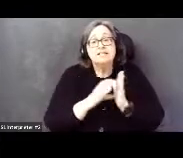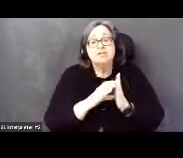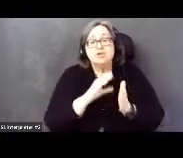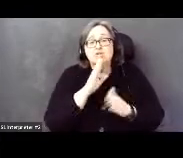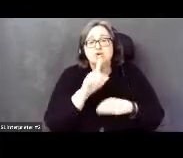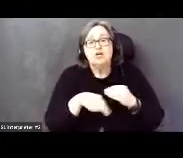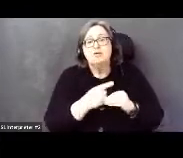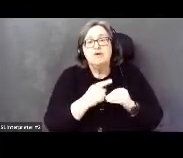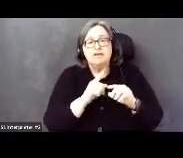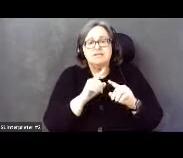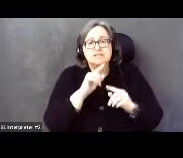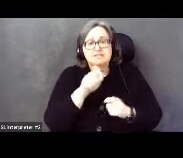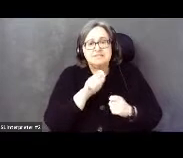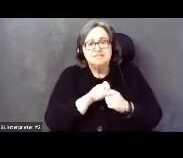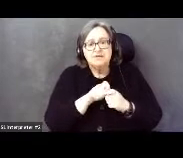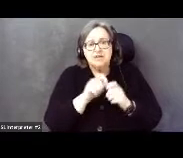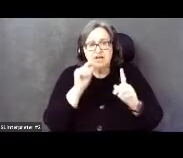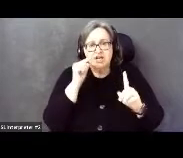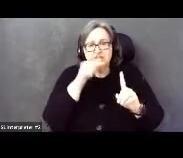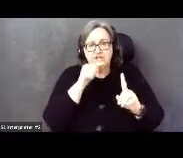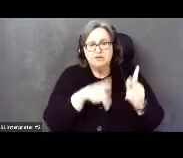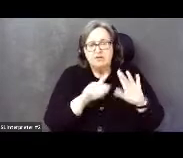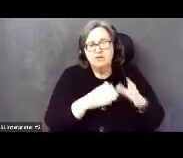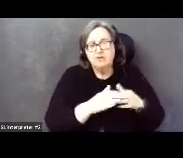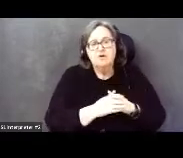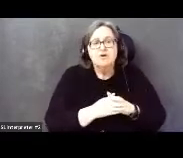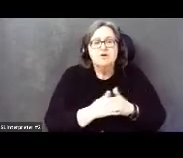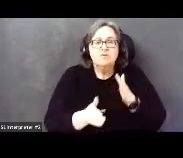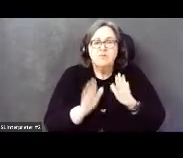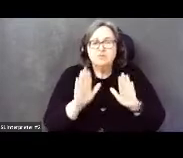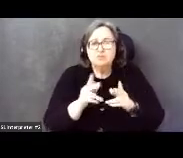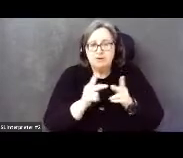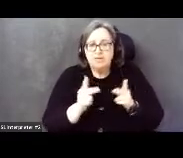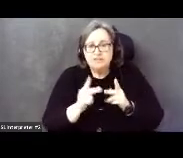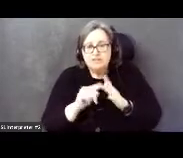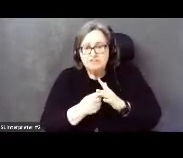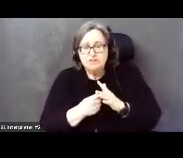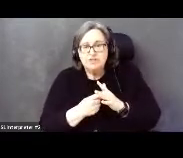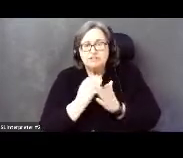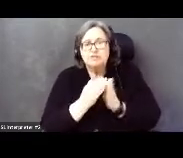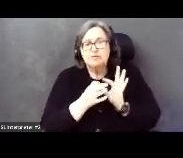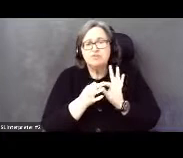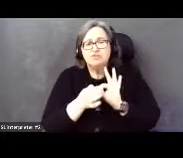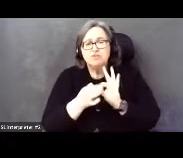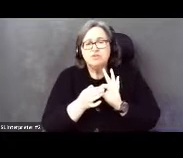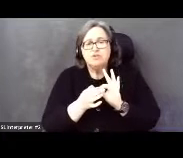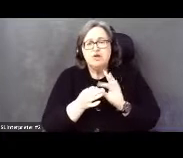target populations and some that might be great places to start and some of the associated points of intercept. We've been learning